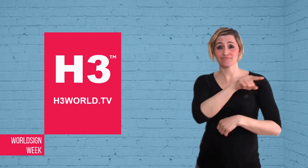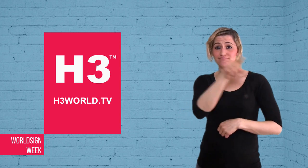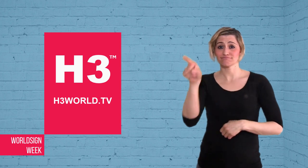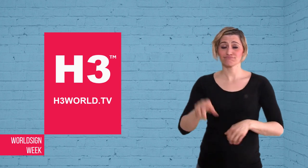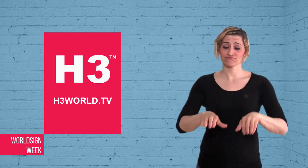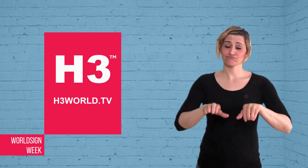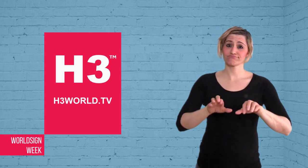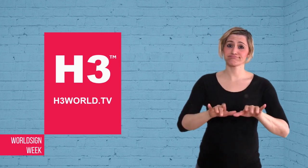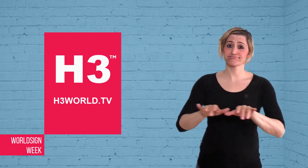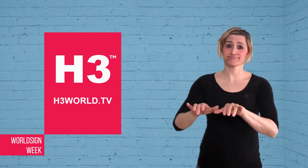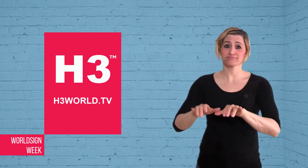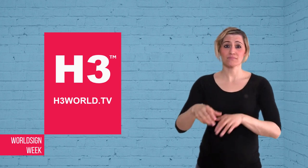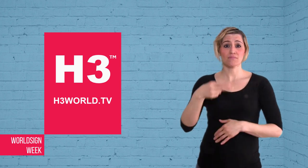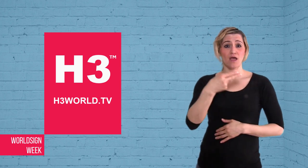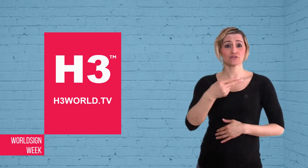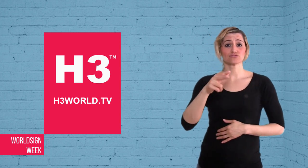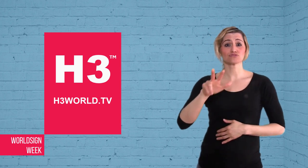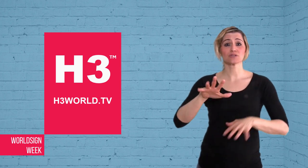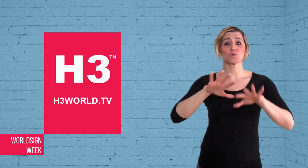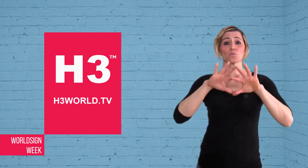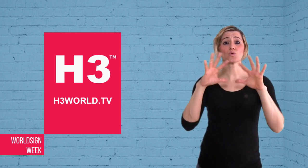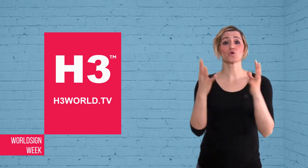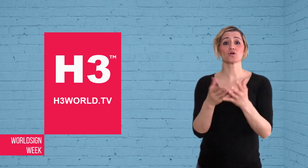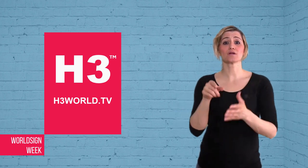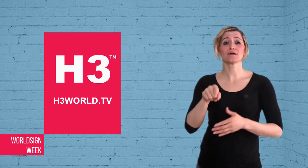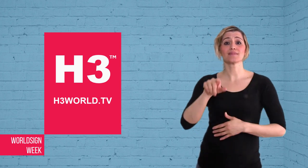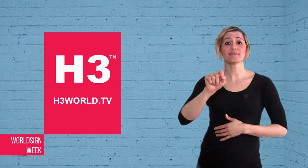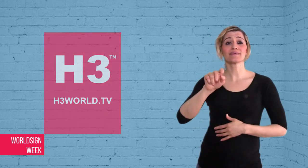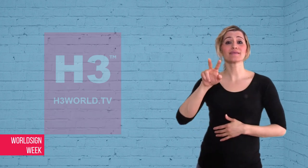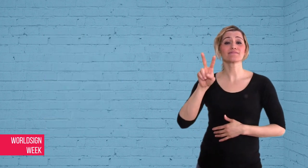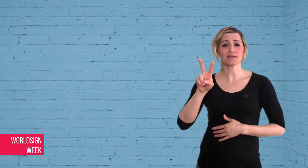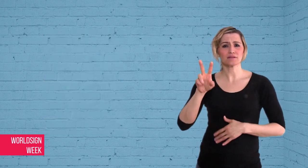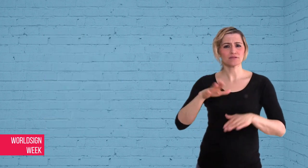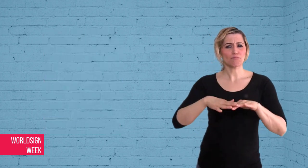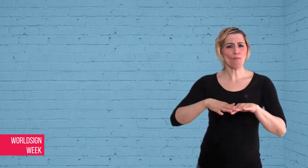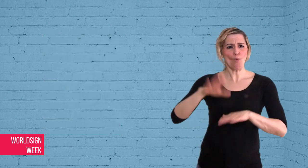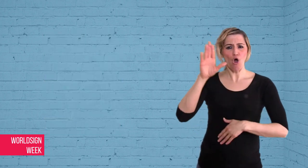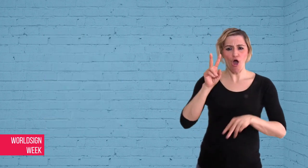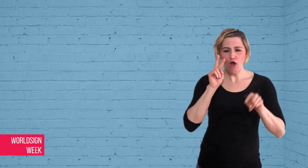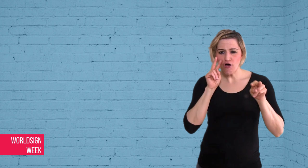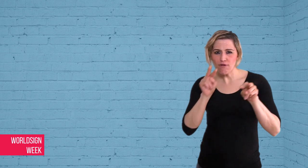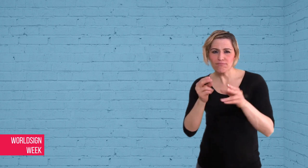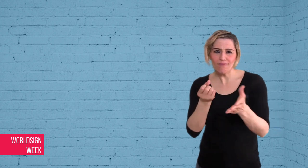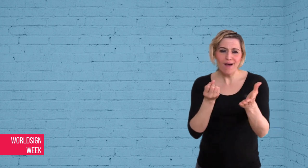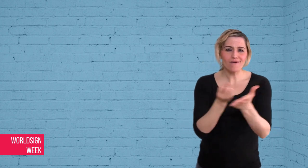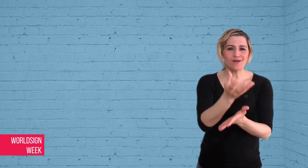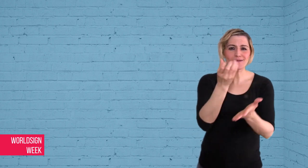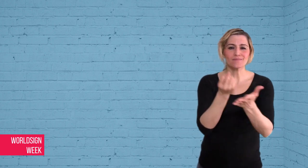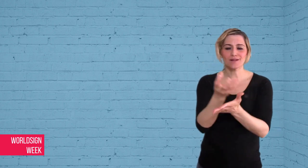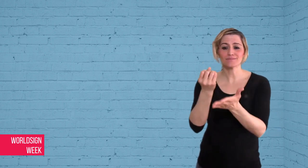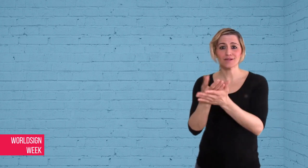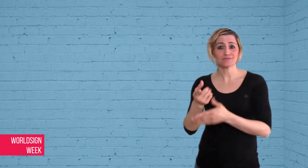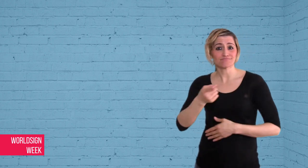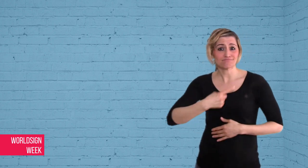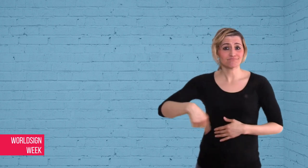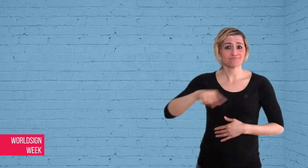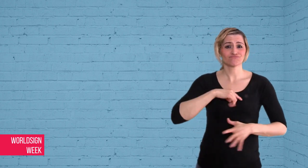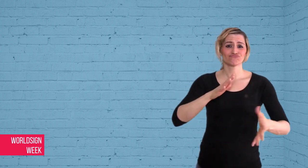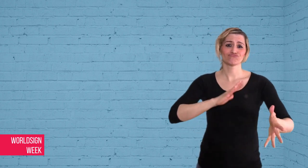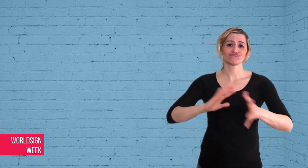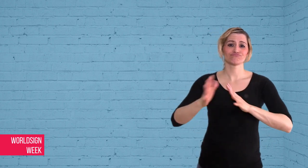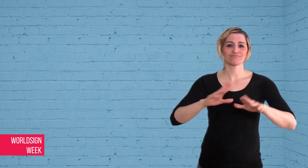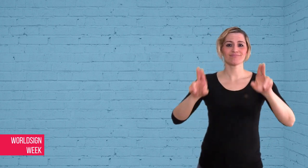visit H3WORLD.TV for more shows,